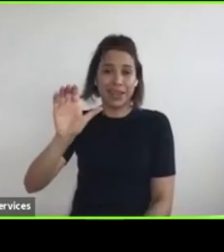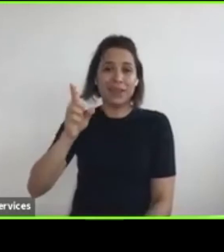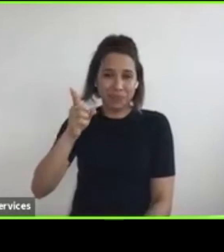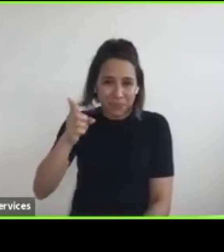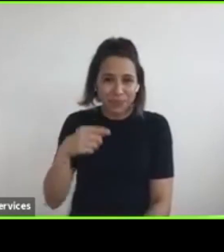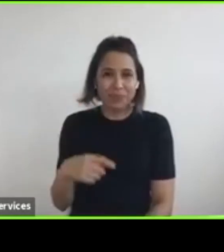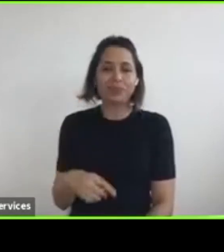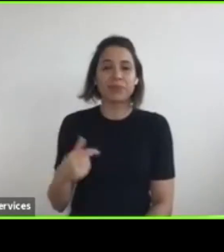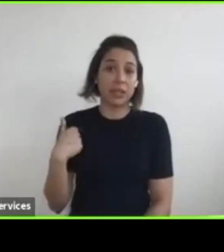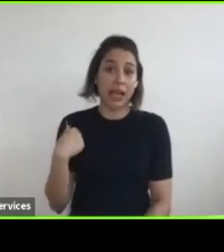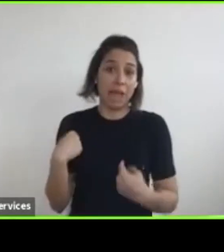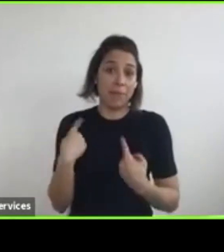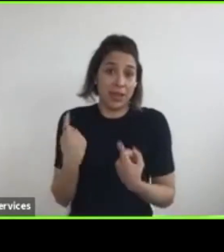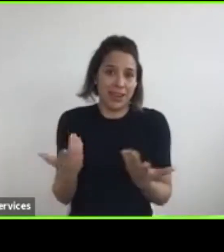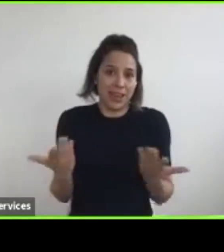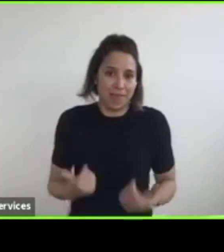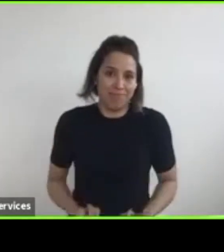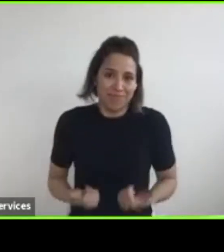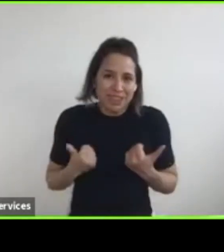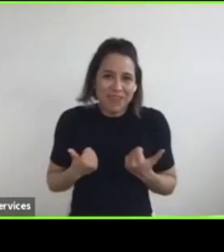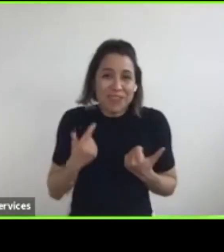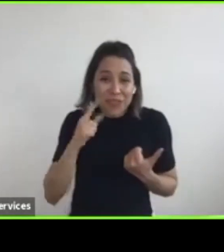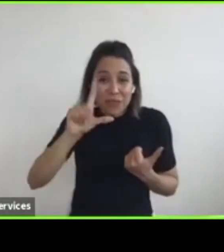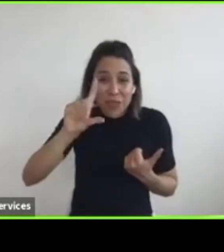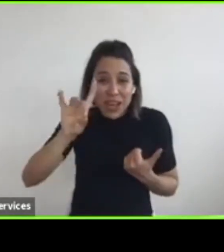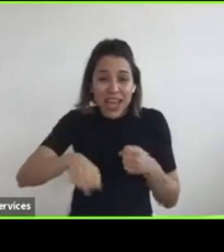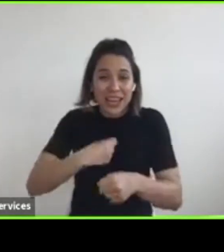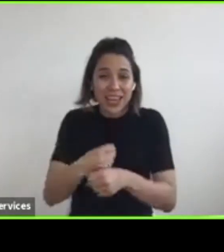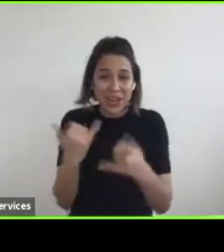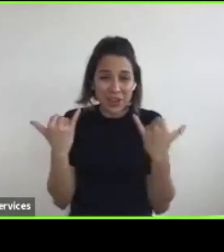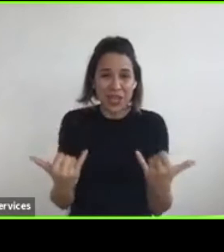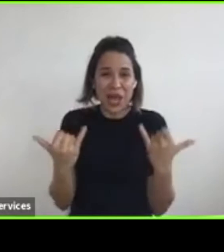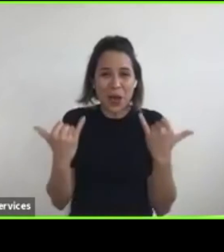THE PAST 28 YEARS, AND I JUST WANTED TO SHARE SOME REMARKS,